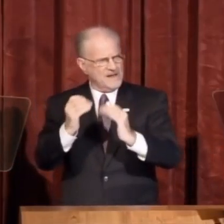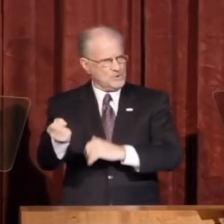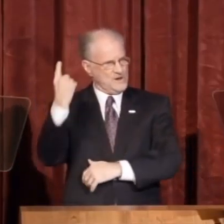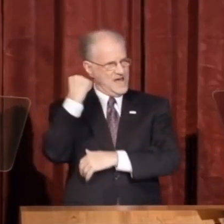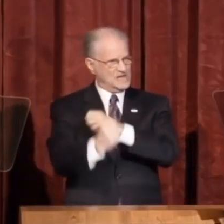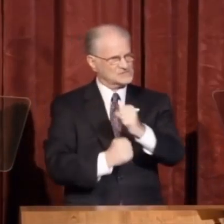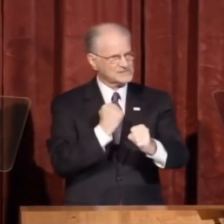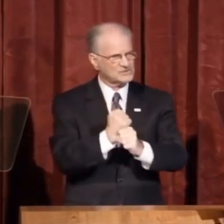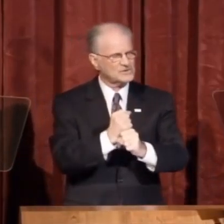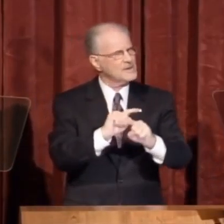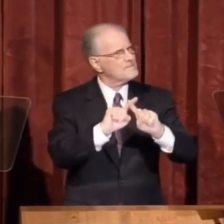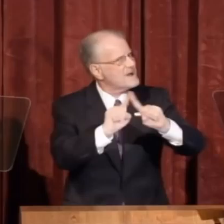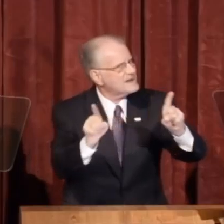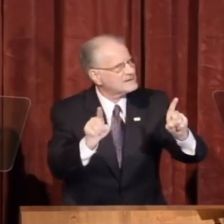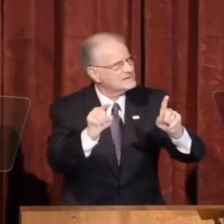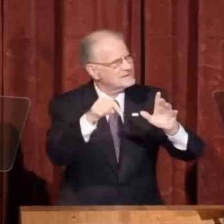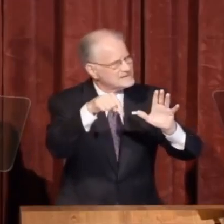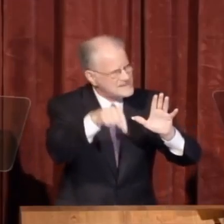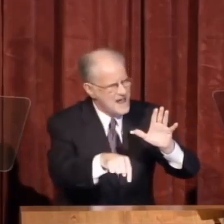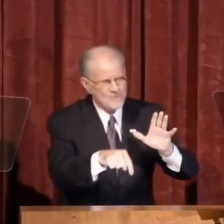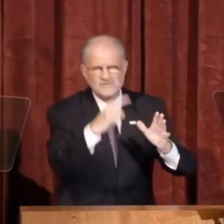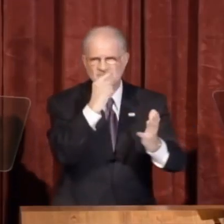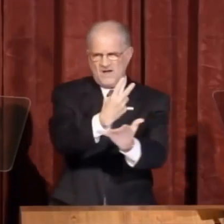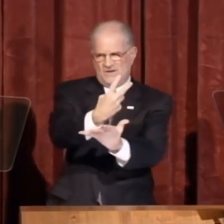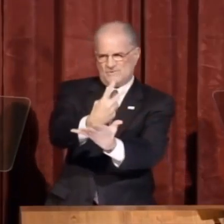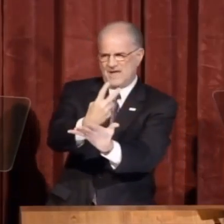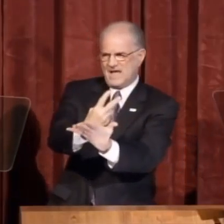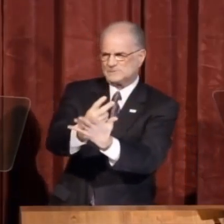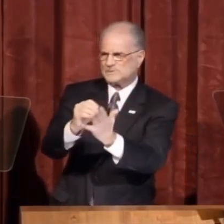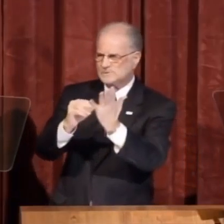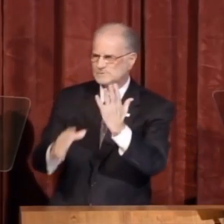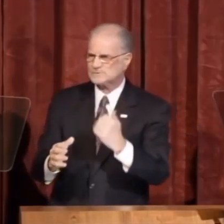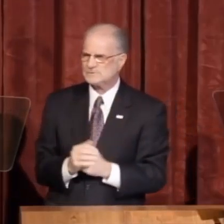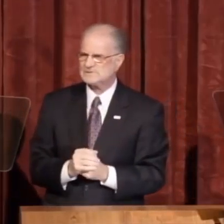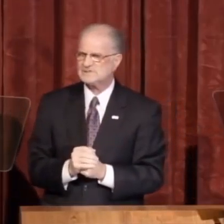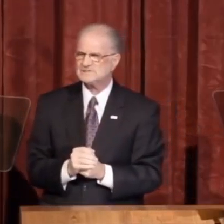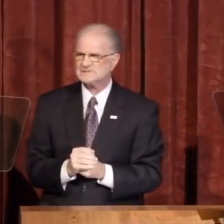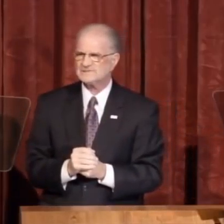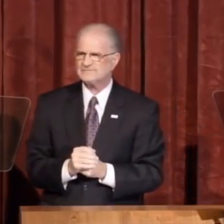Enrollment at the Clerc Center was up significantly.